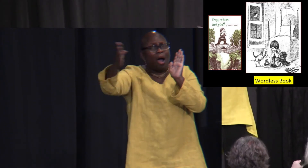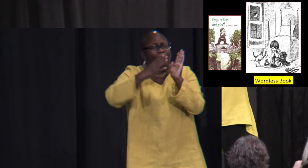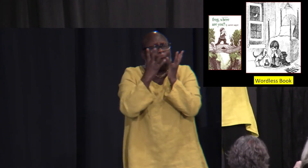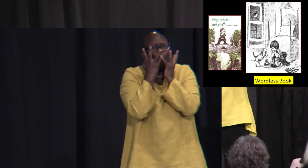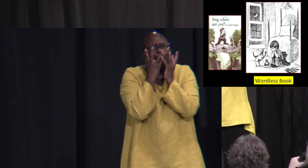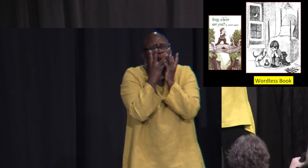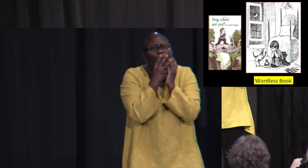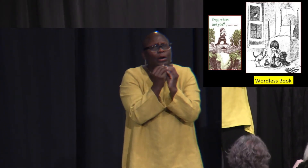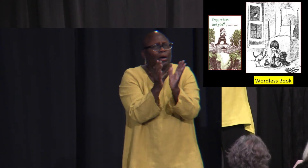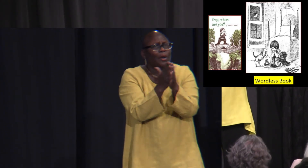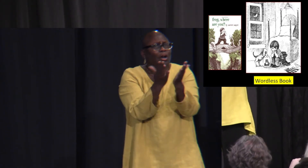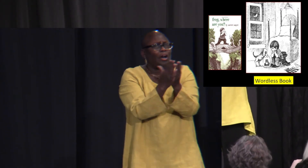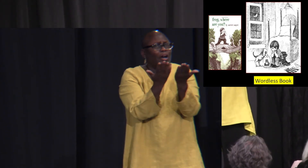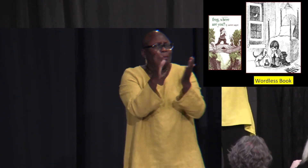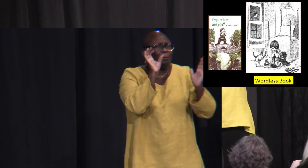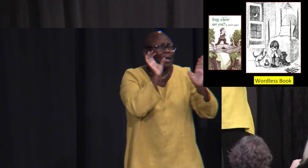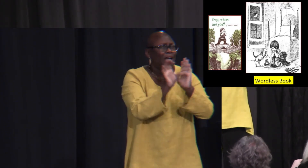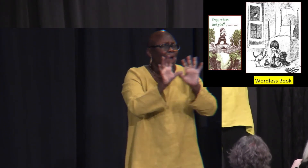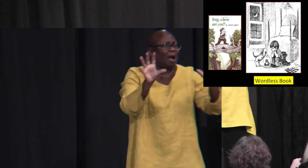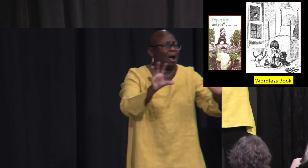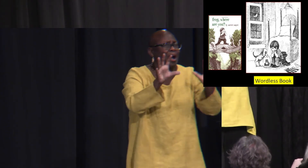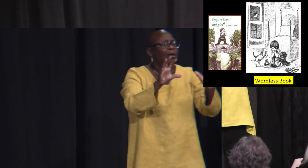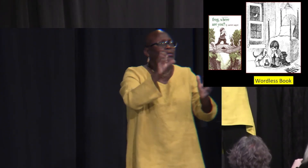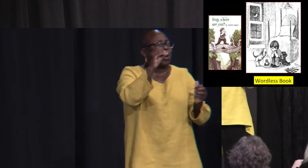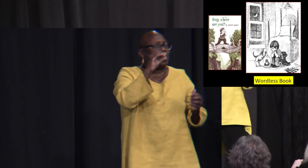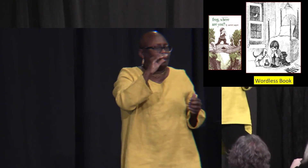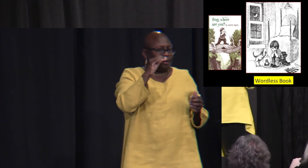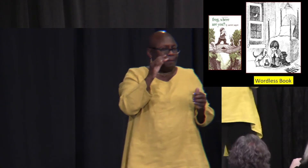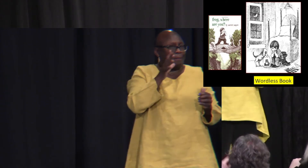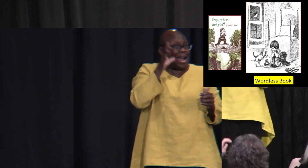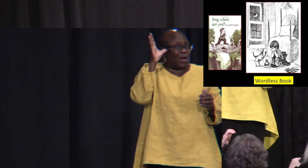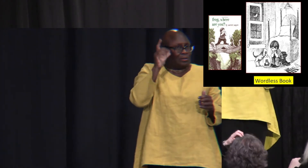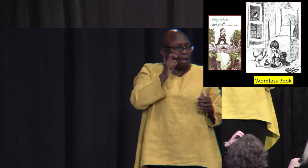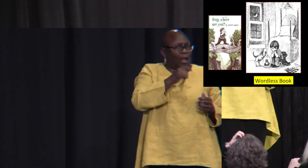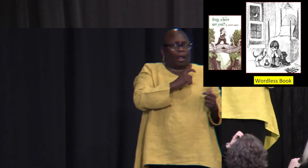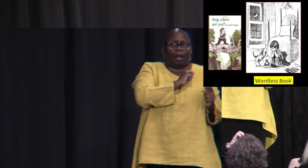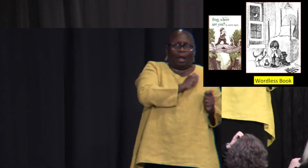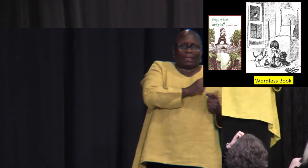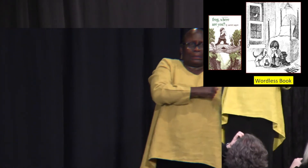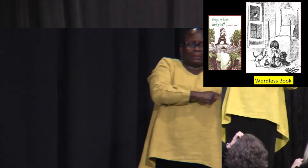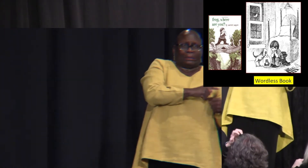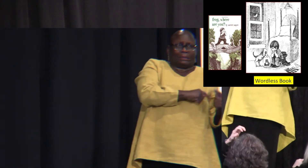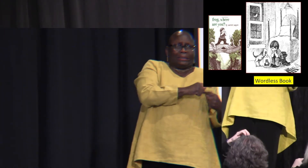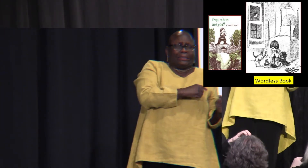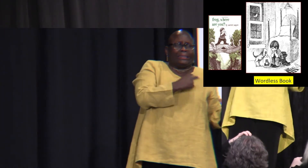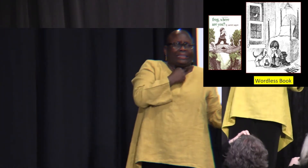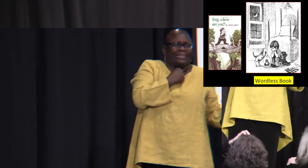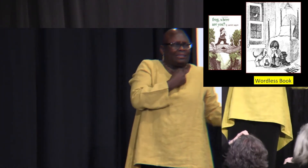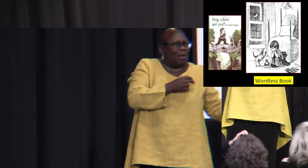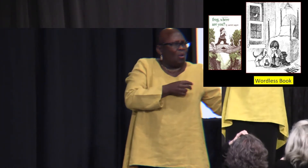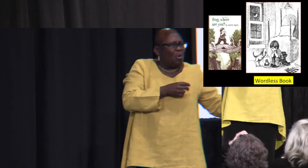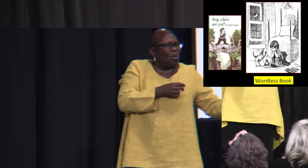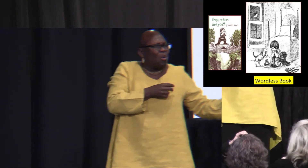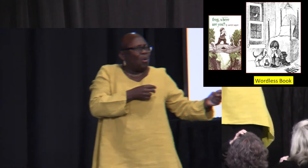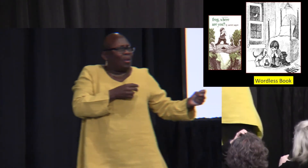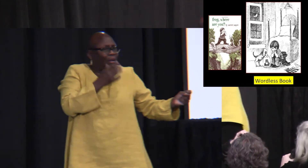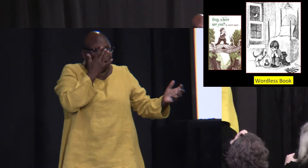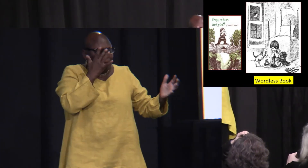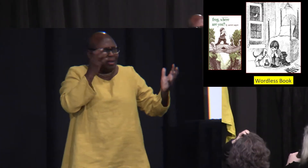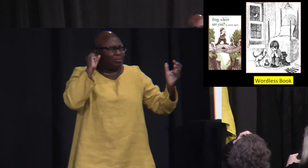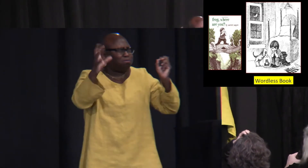just nervous about reading to their children, wanting to get the signs right.